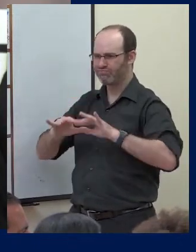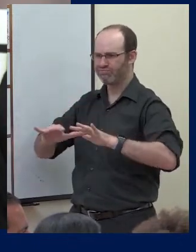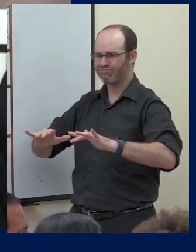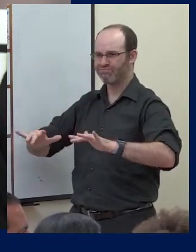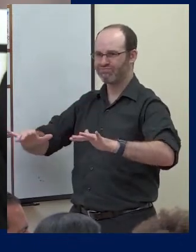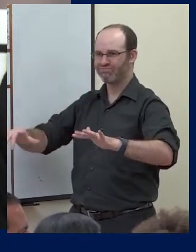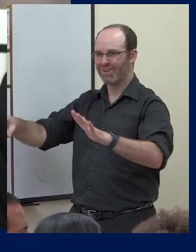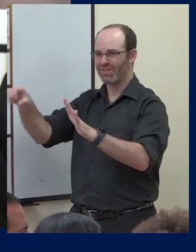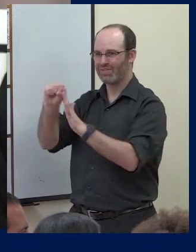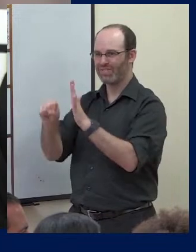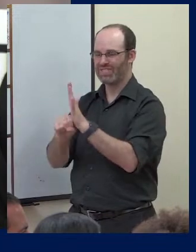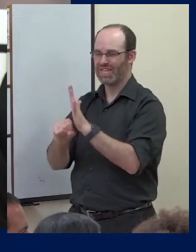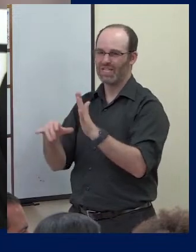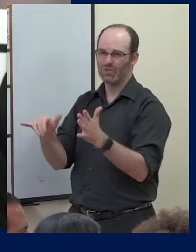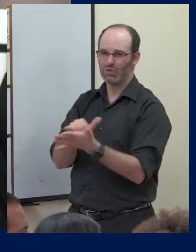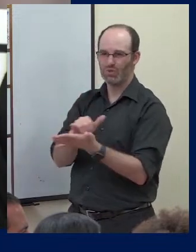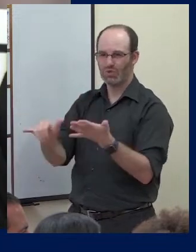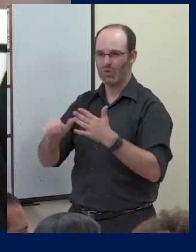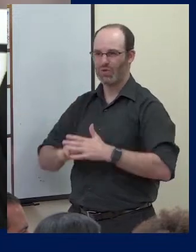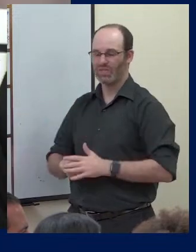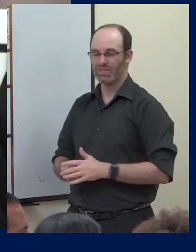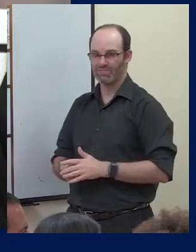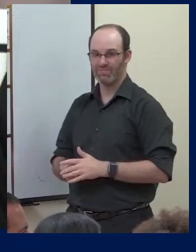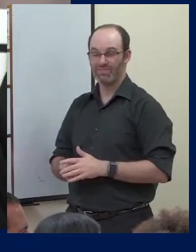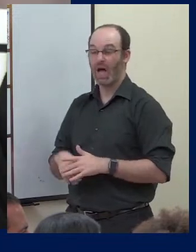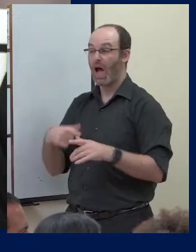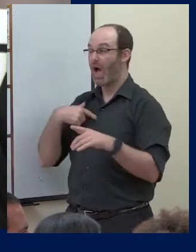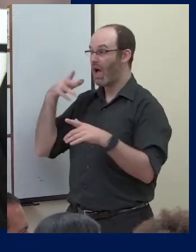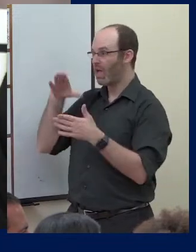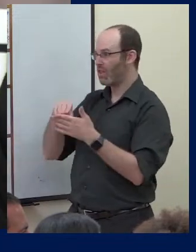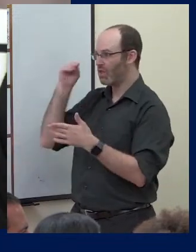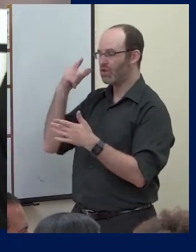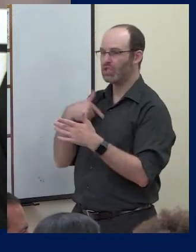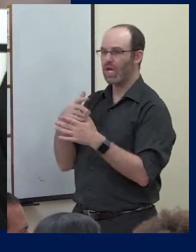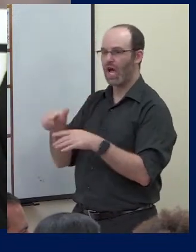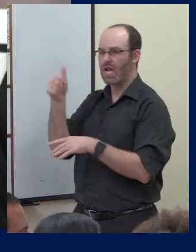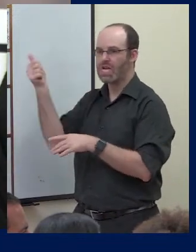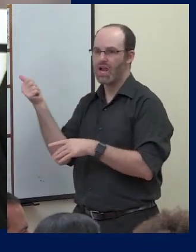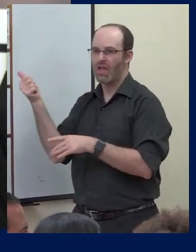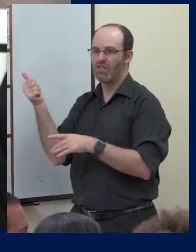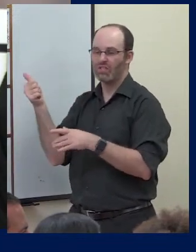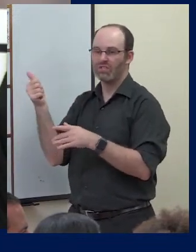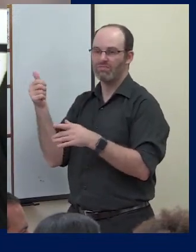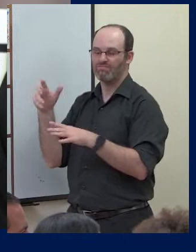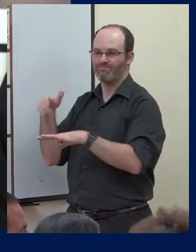I also learned in additional site opening up in Poughkeepsie, New York my home town,